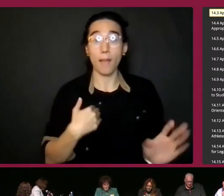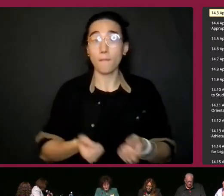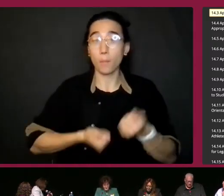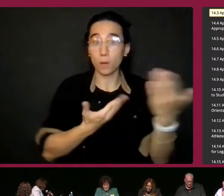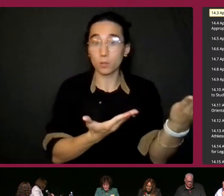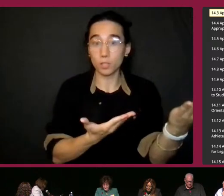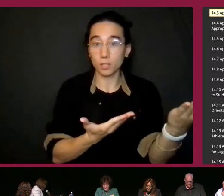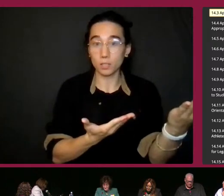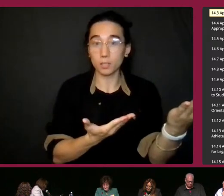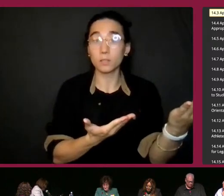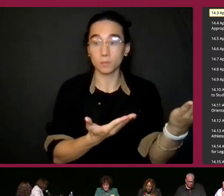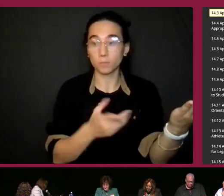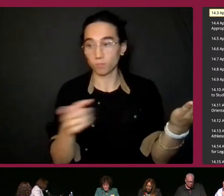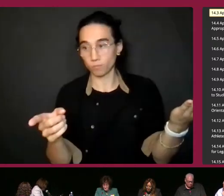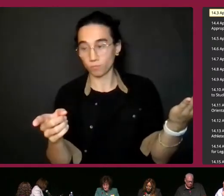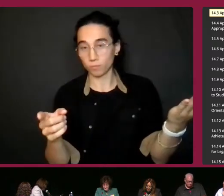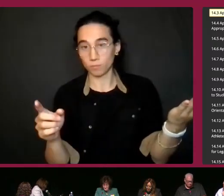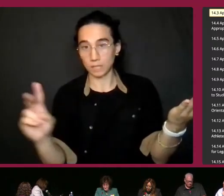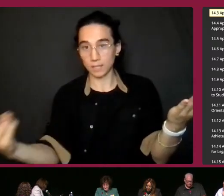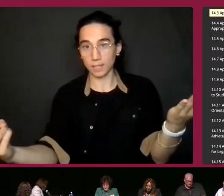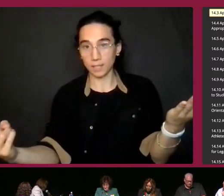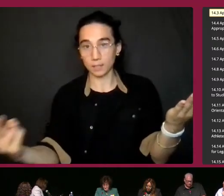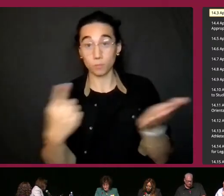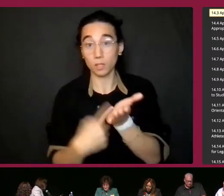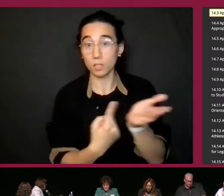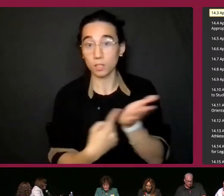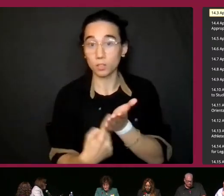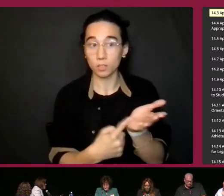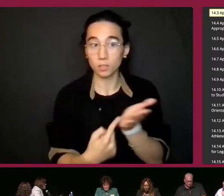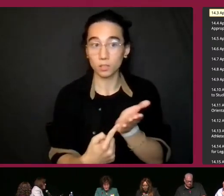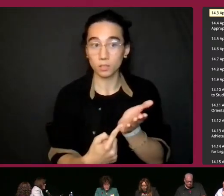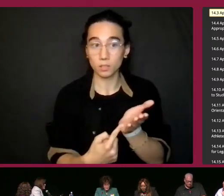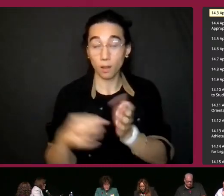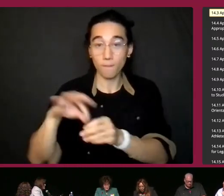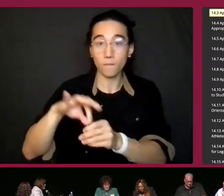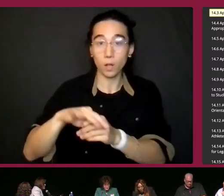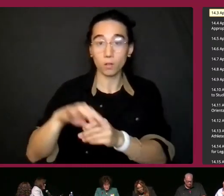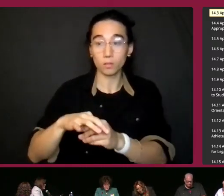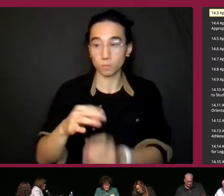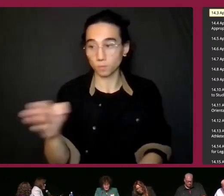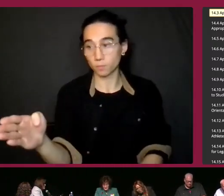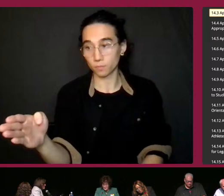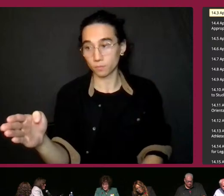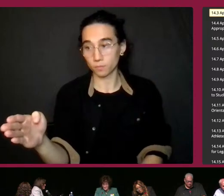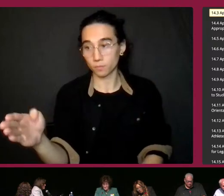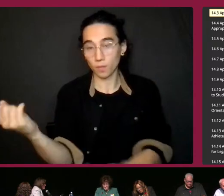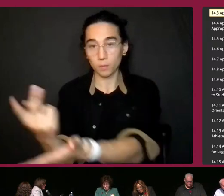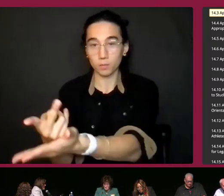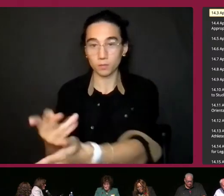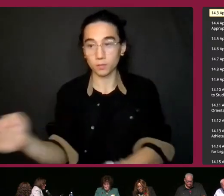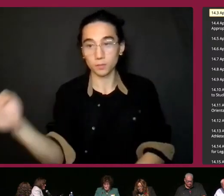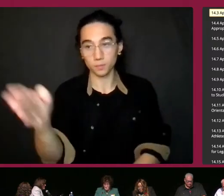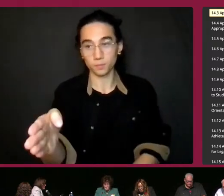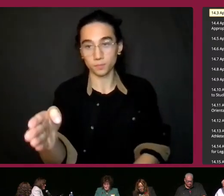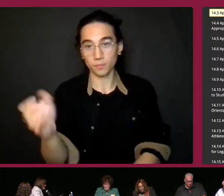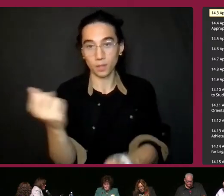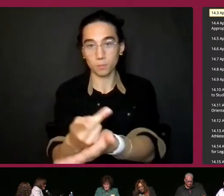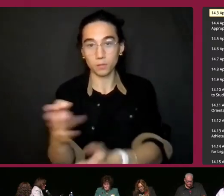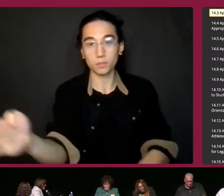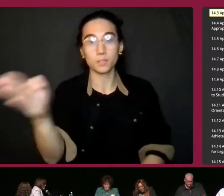So moved. Second. Discussion? The vote. Student Trustee Rivera? Approved. Trustee Gaines? Approved. Trustee Rives?